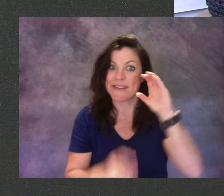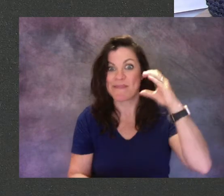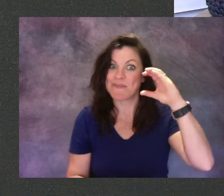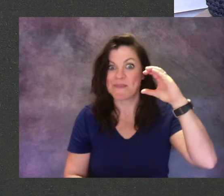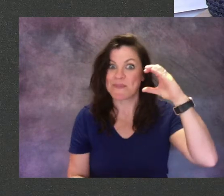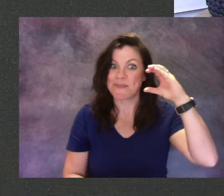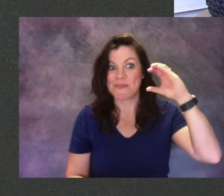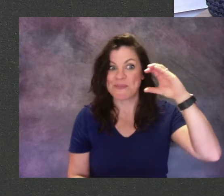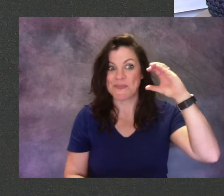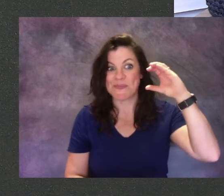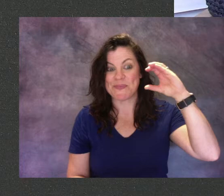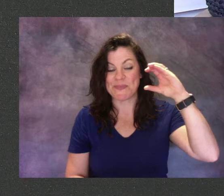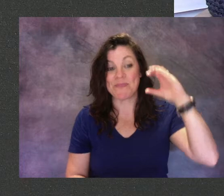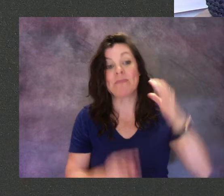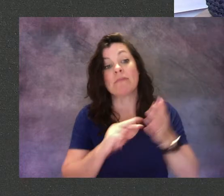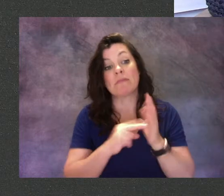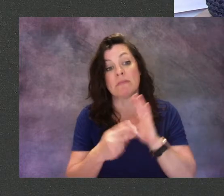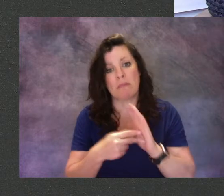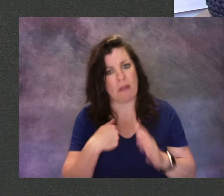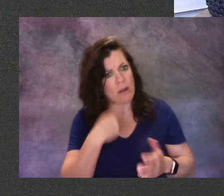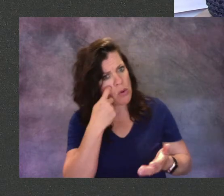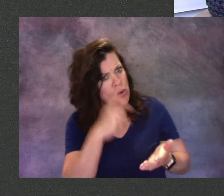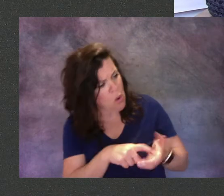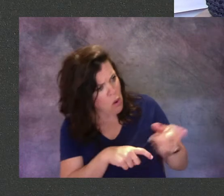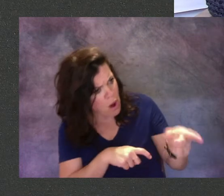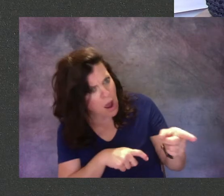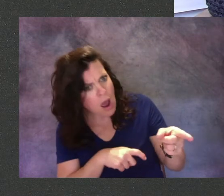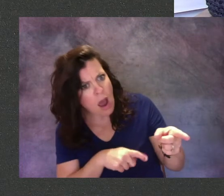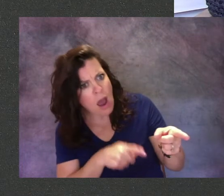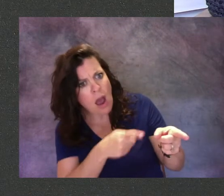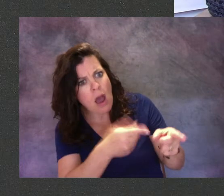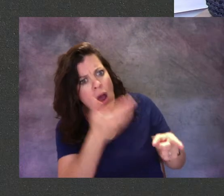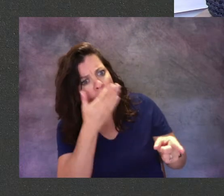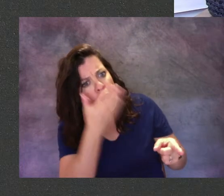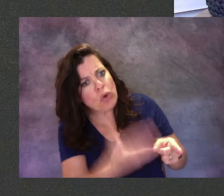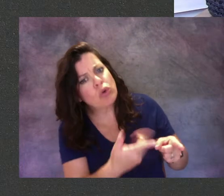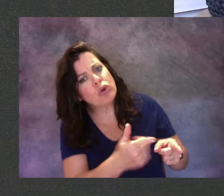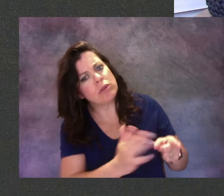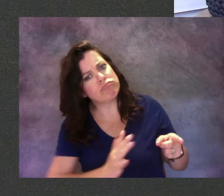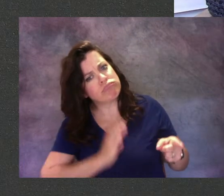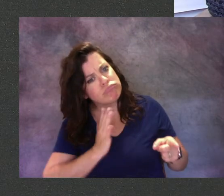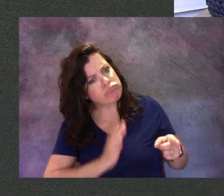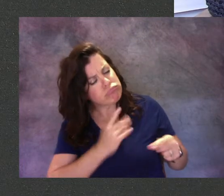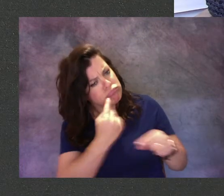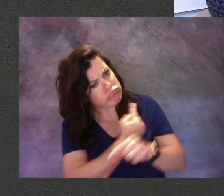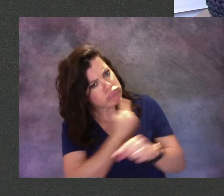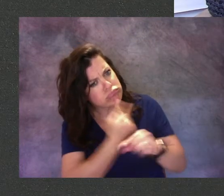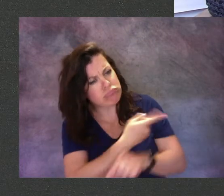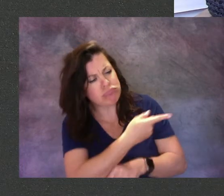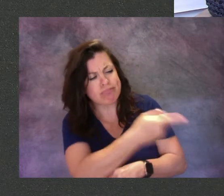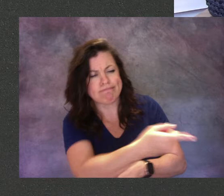And whenever we see somebody that do something that's super duper kind,